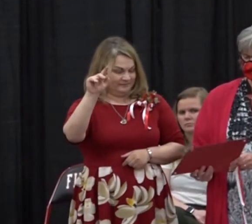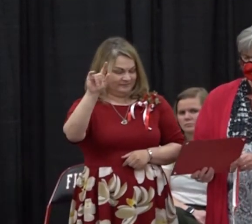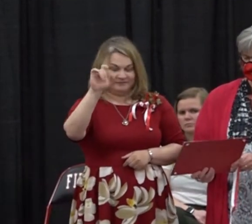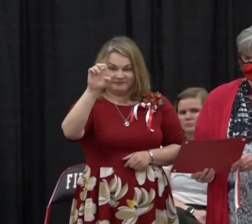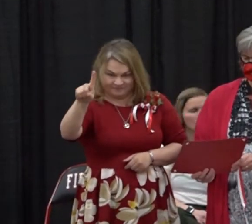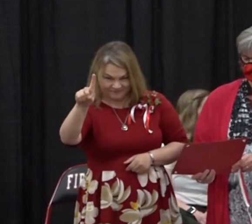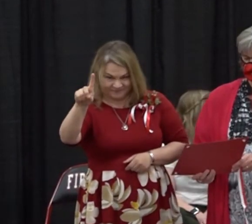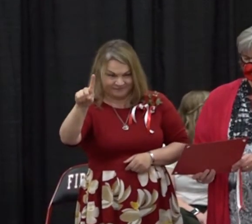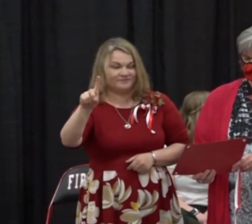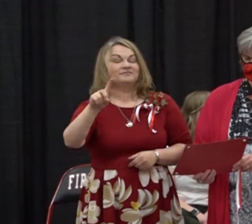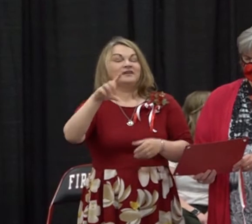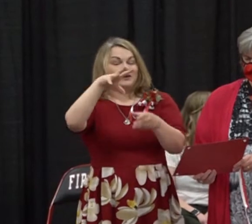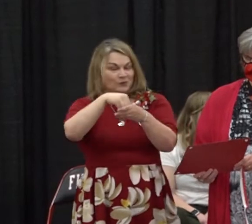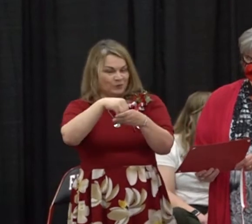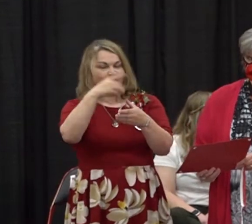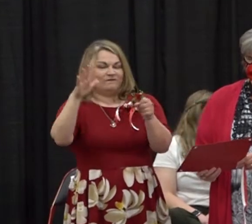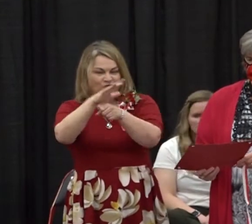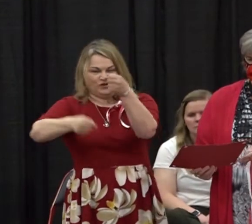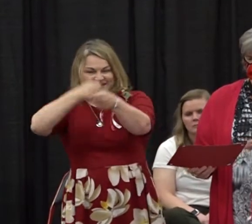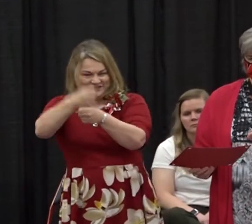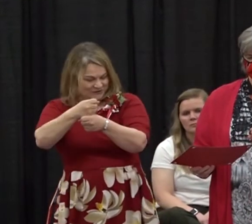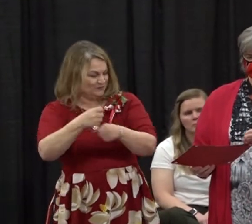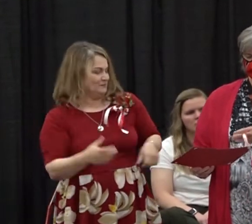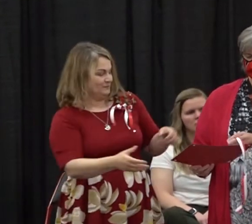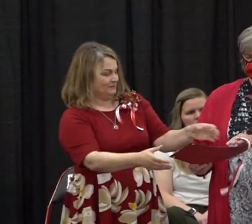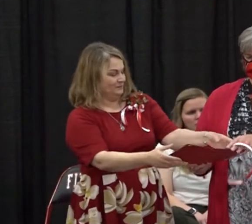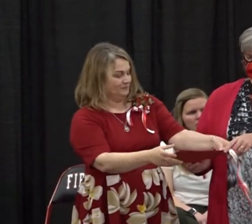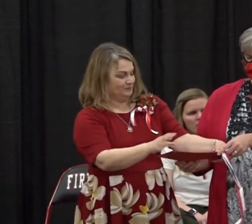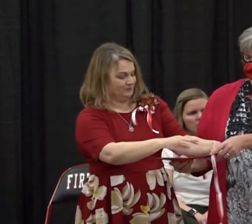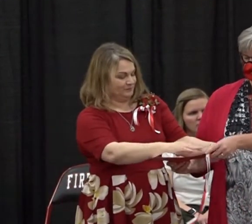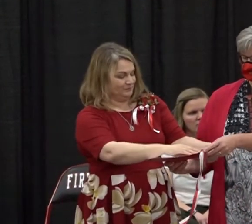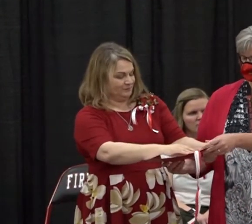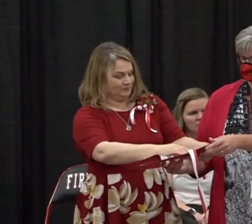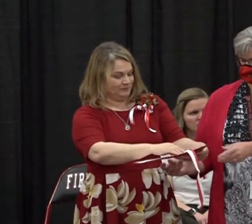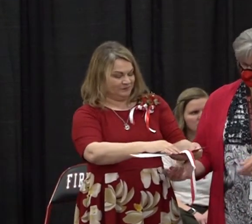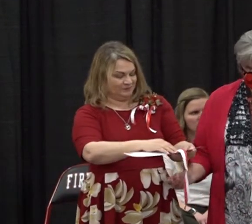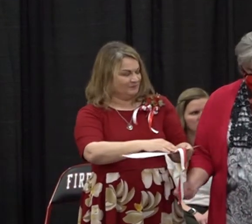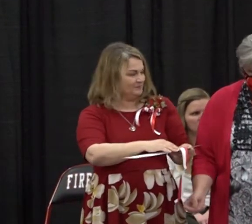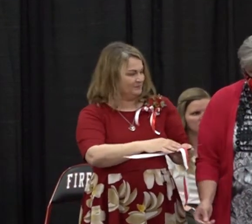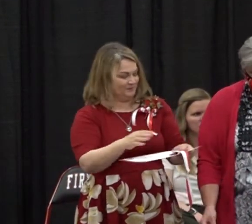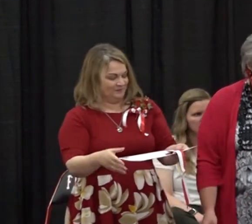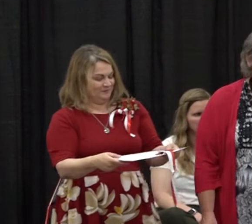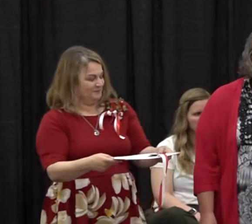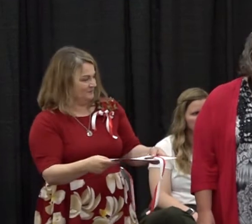Lena Henningfeld. She is also full year positive behavior.